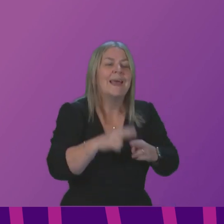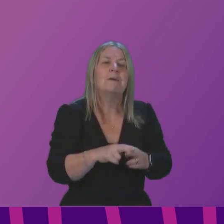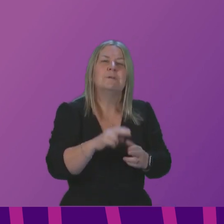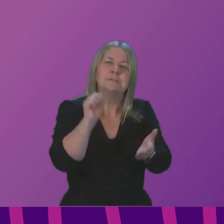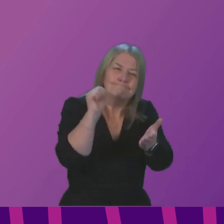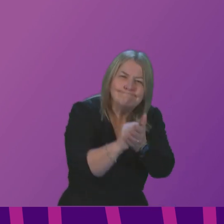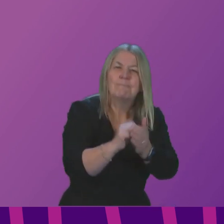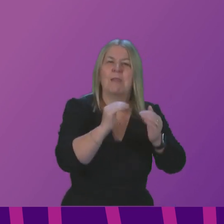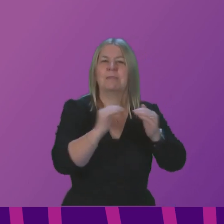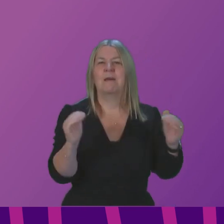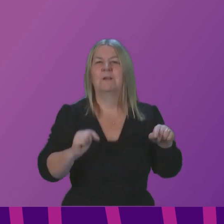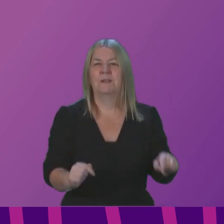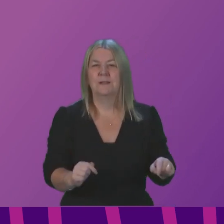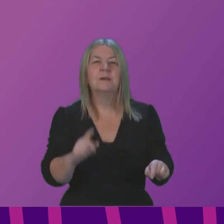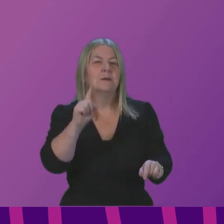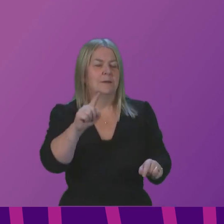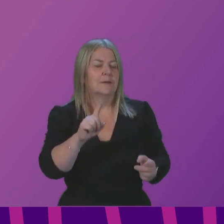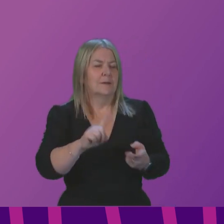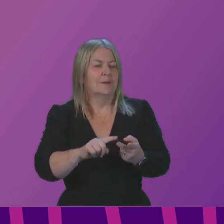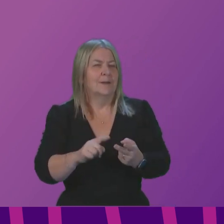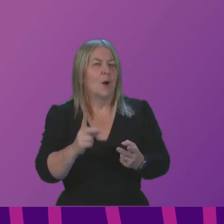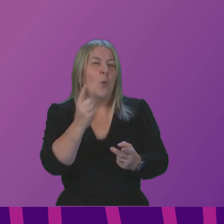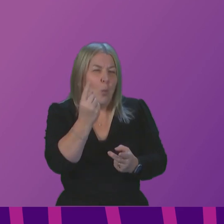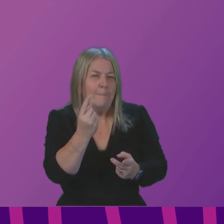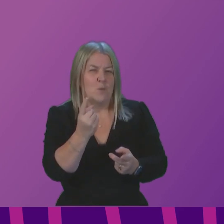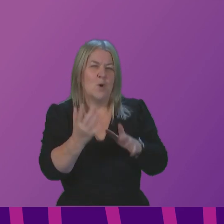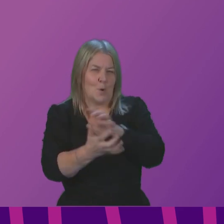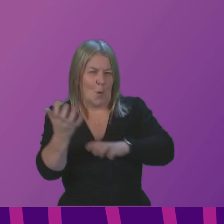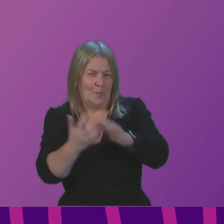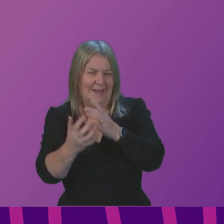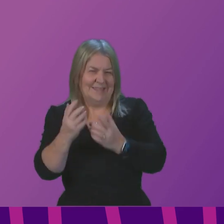There is one other complicating factor right now—I say this as a statement of fact, not